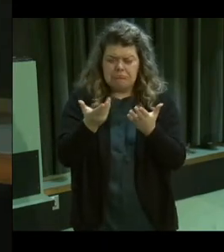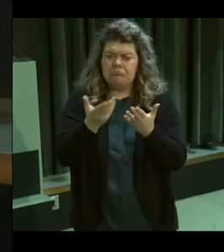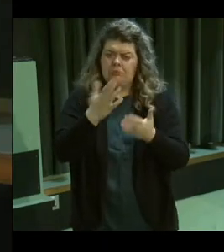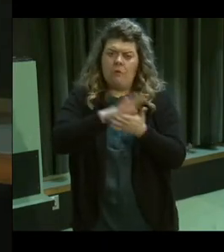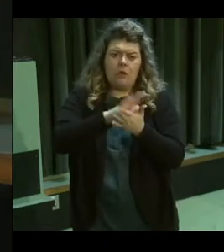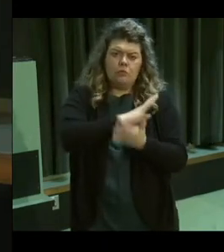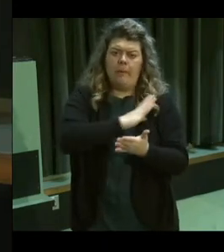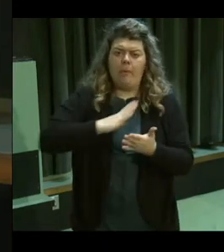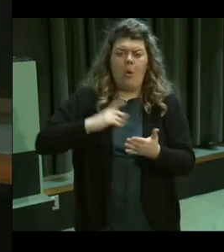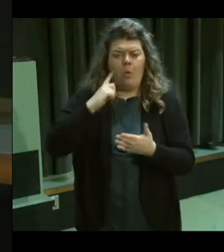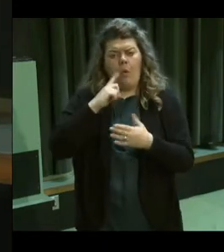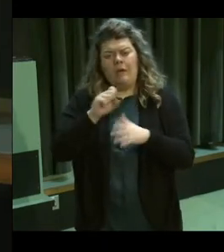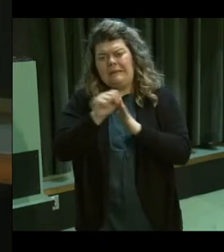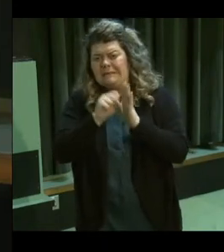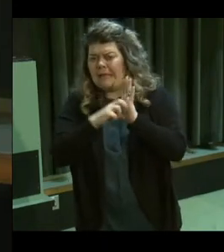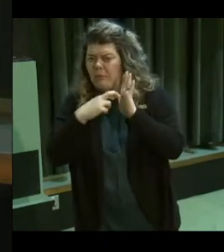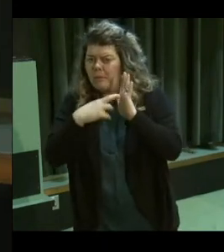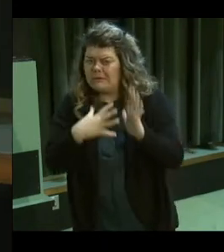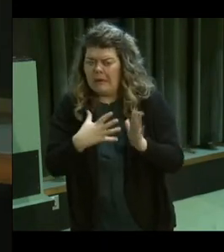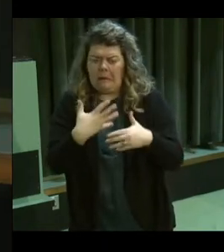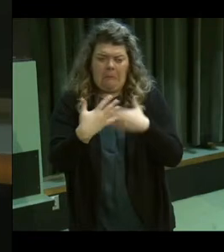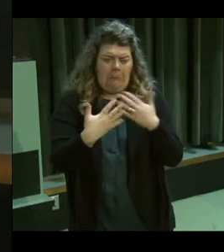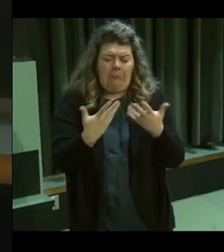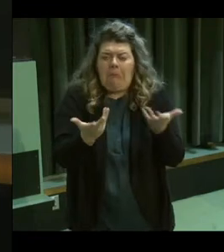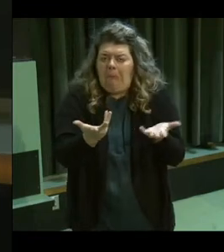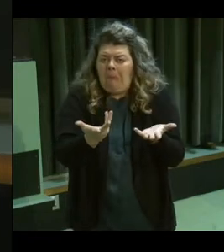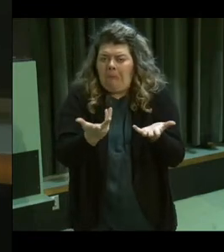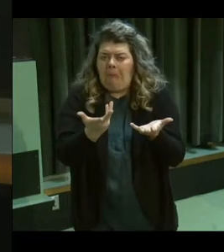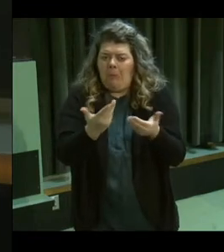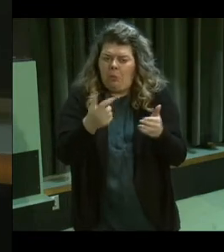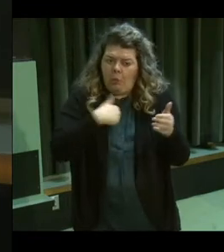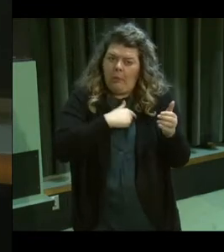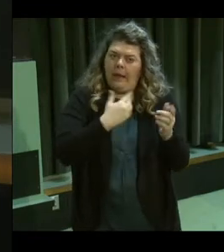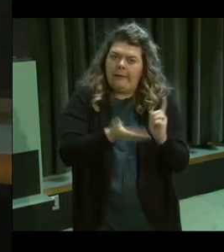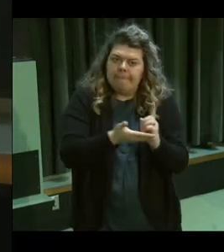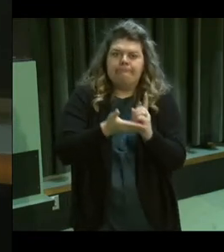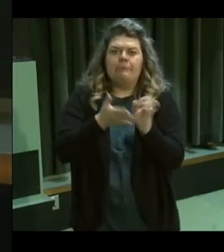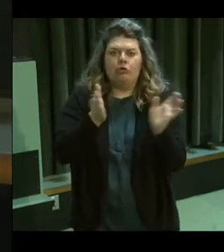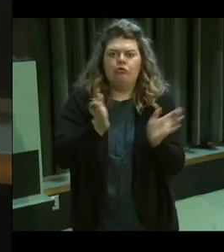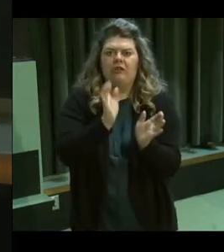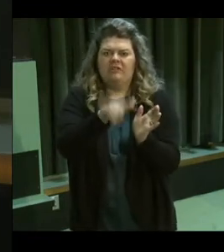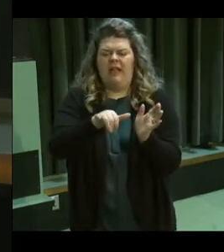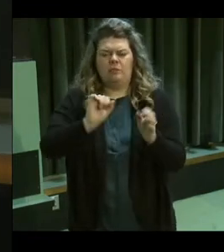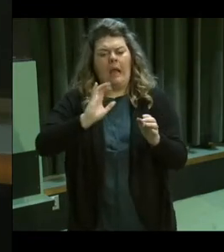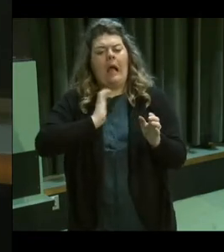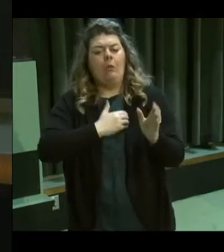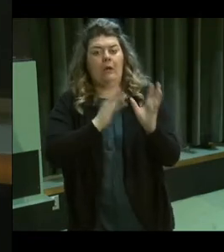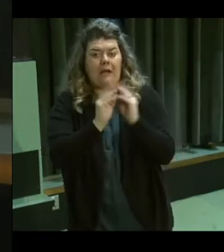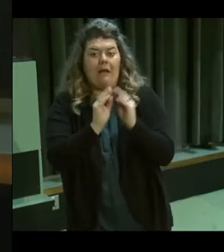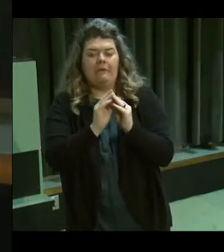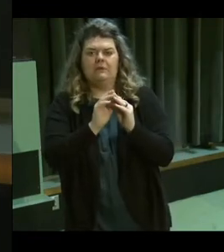know, school board or state rep or whatever it is. So that's